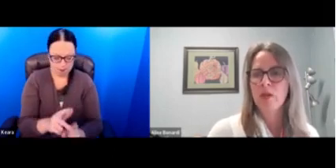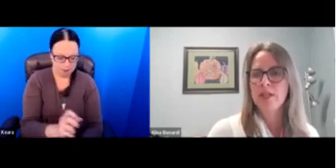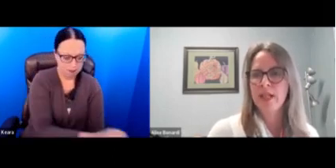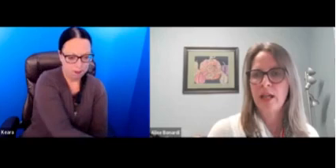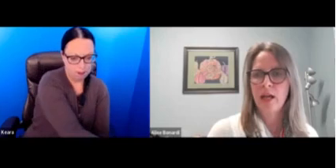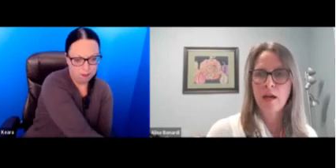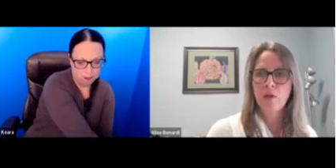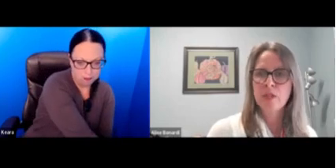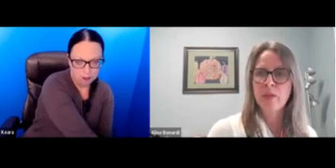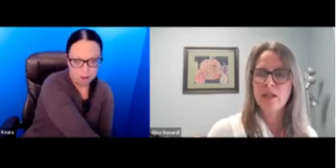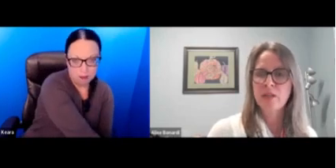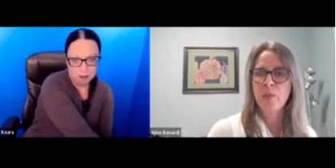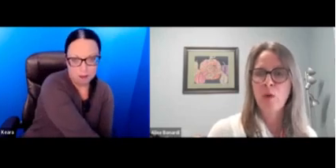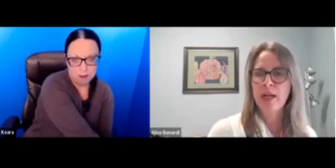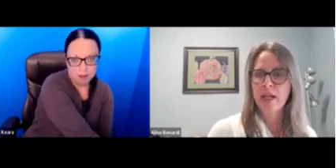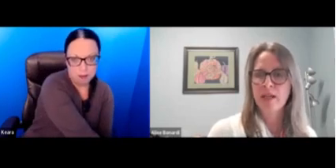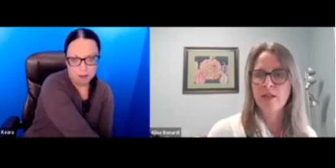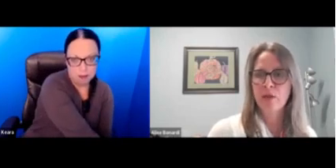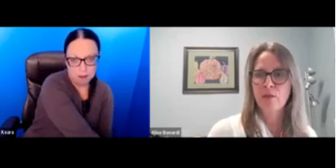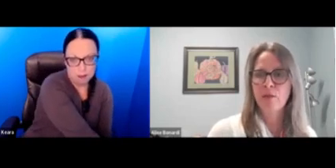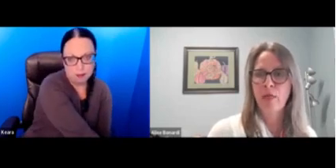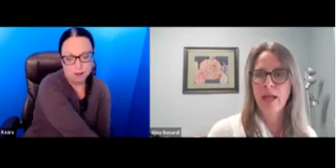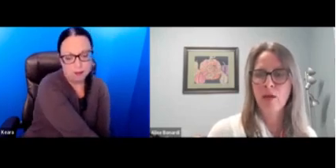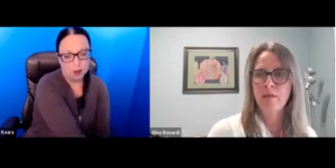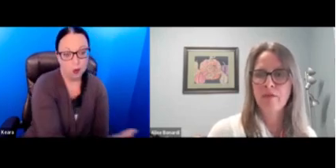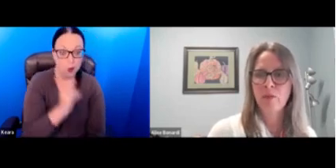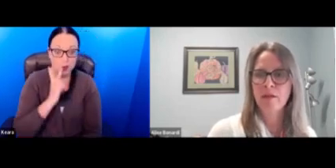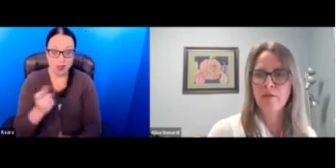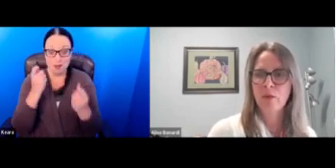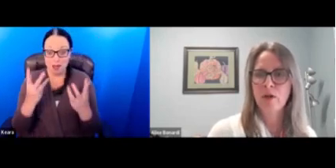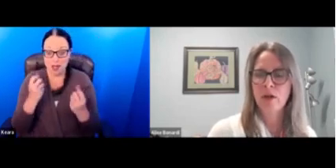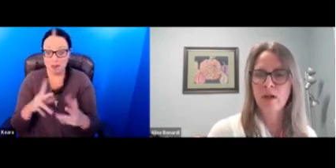we're seeing responses pouring in. So thank you, everyone for,